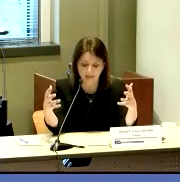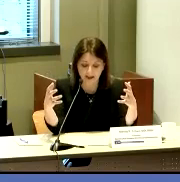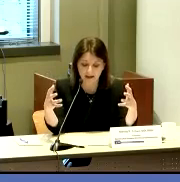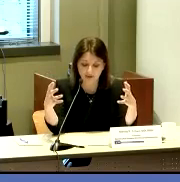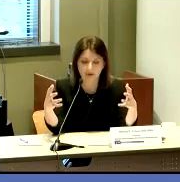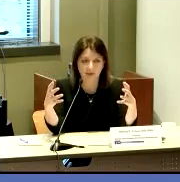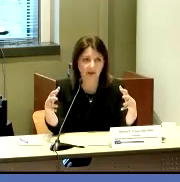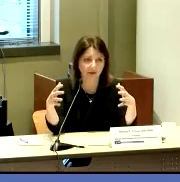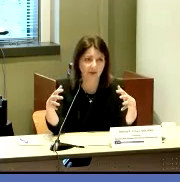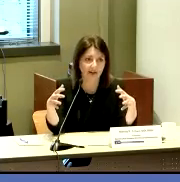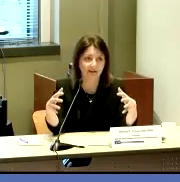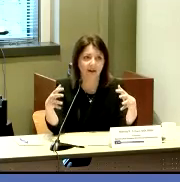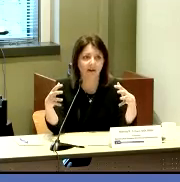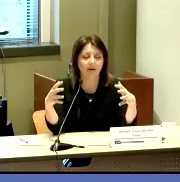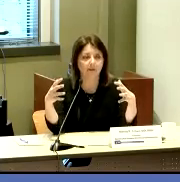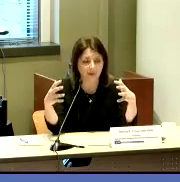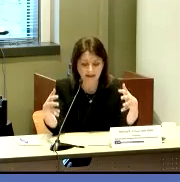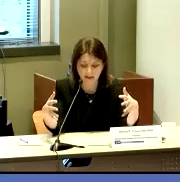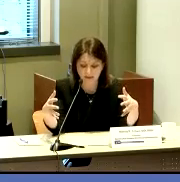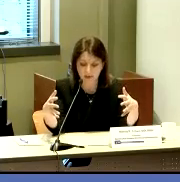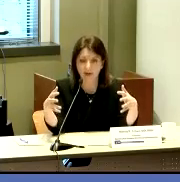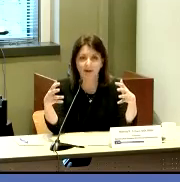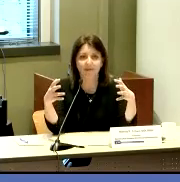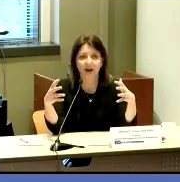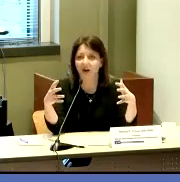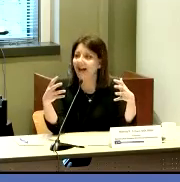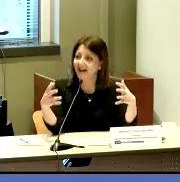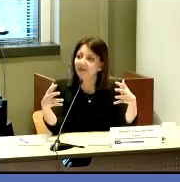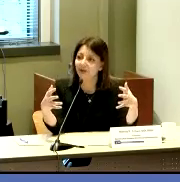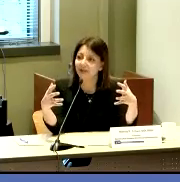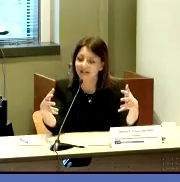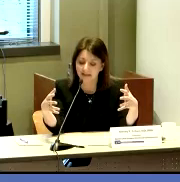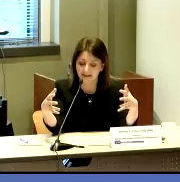and making sure that we are showcasing our readiness work, our expertise,